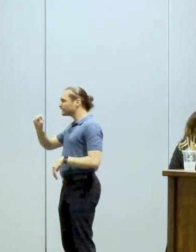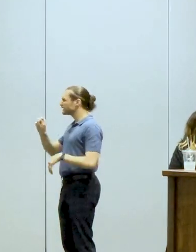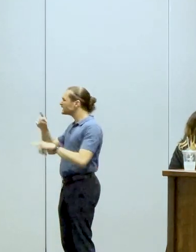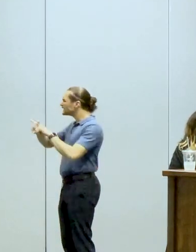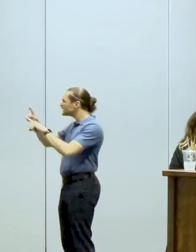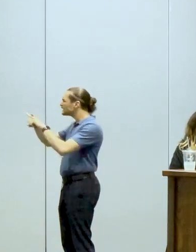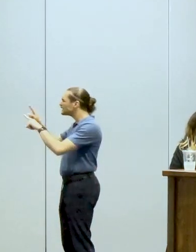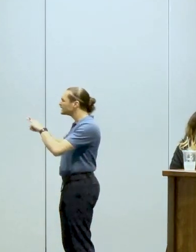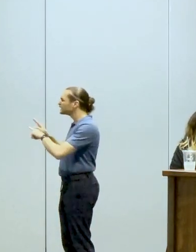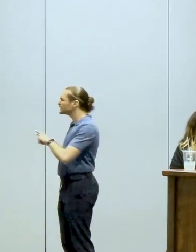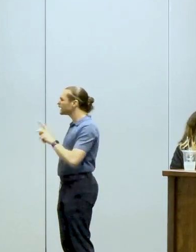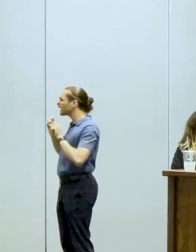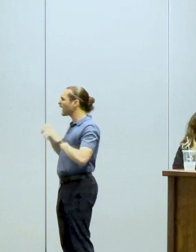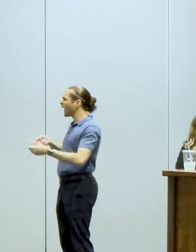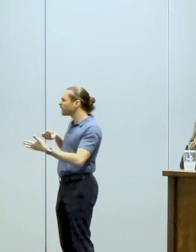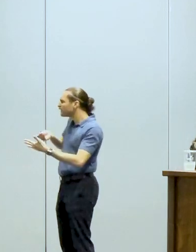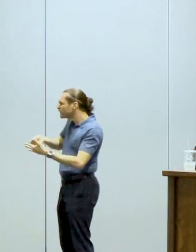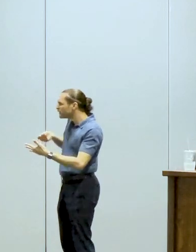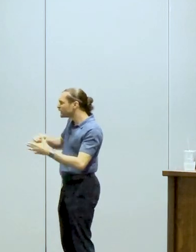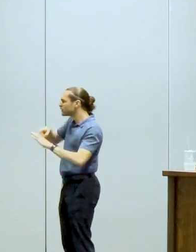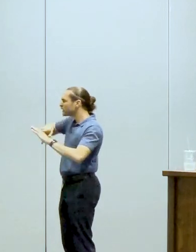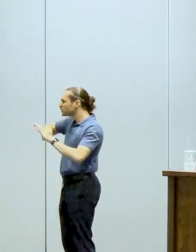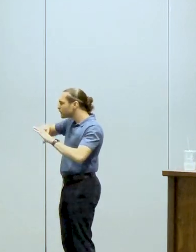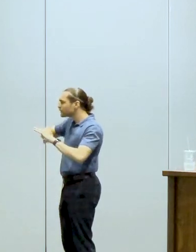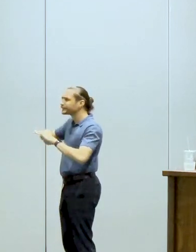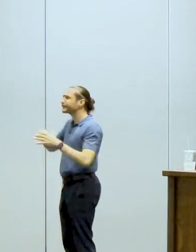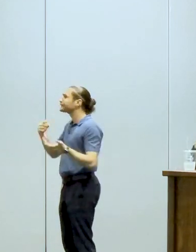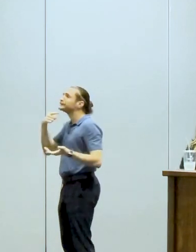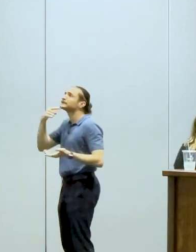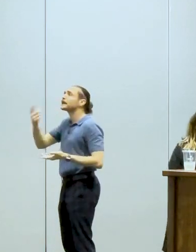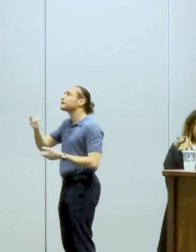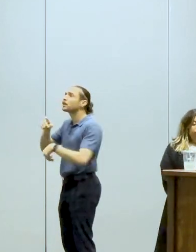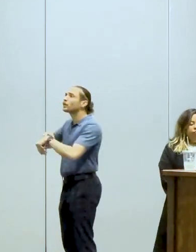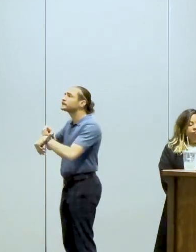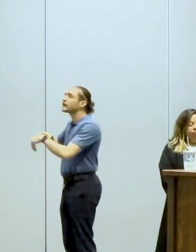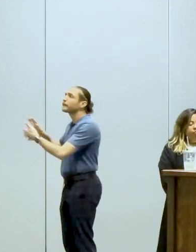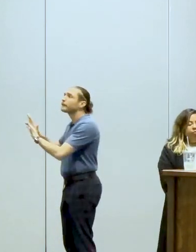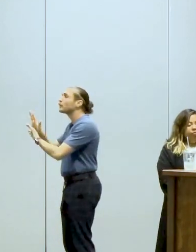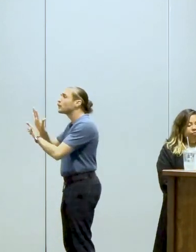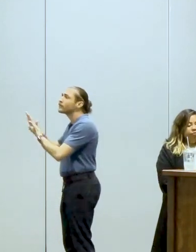problem. Tell me these movie times now, stuff like that. So